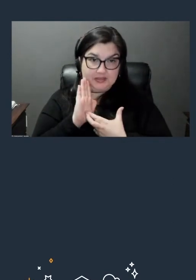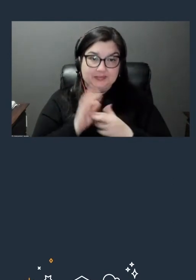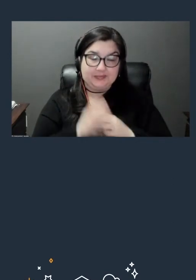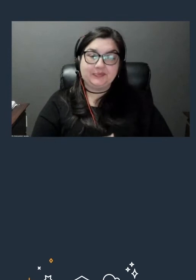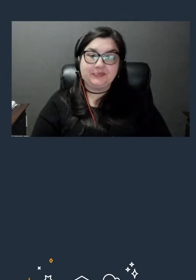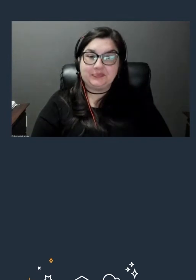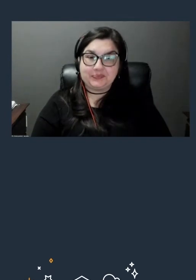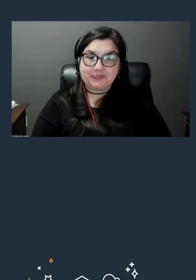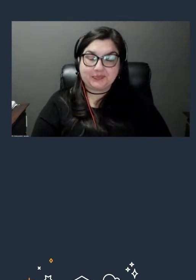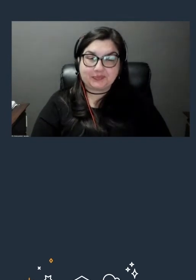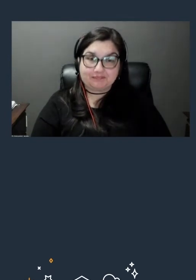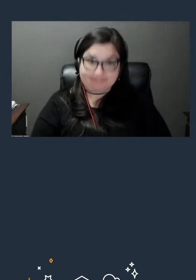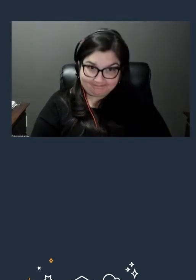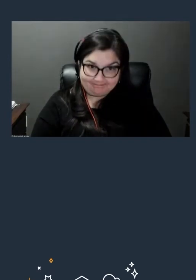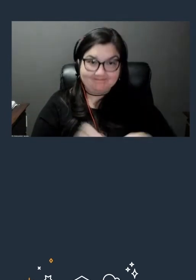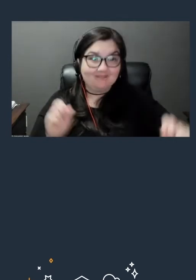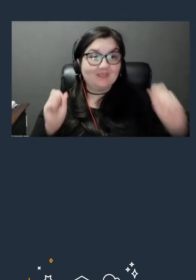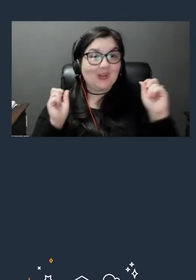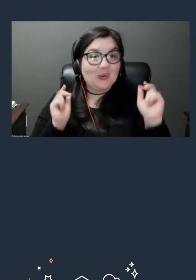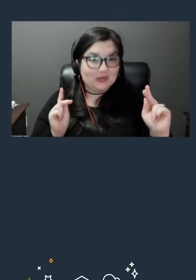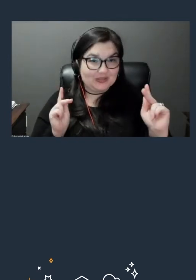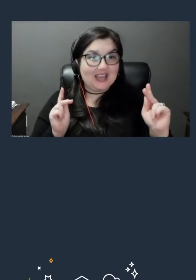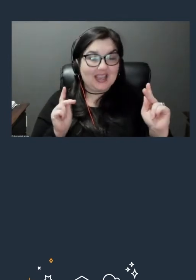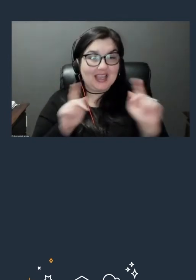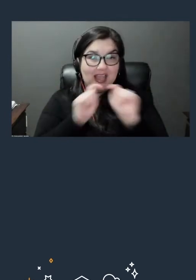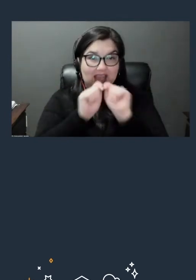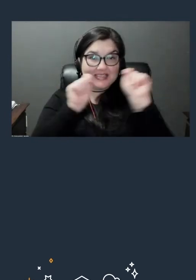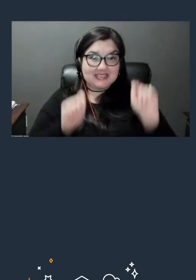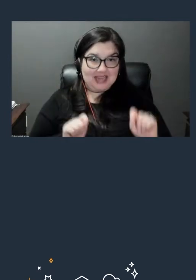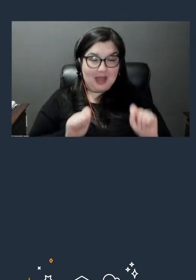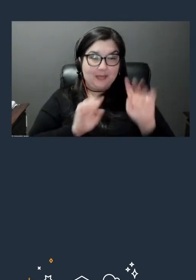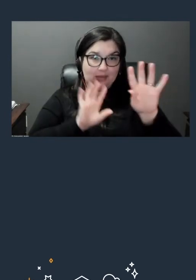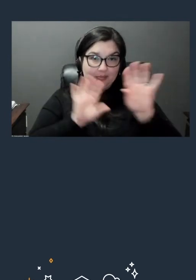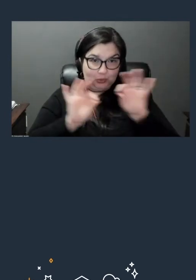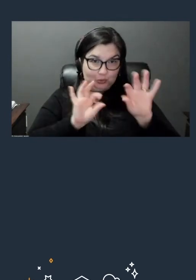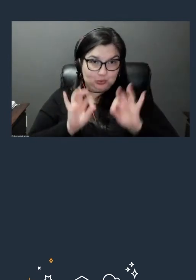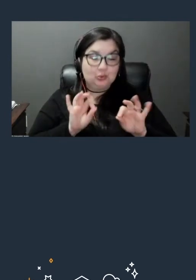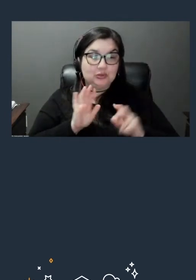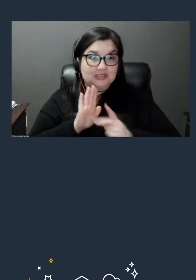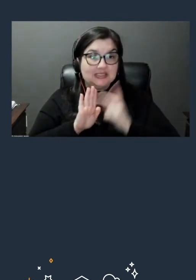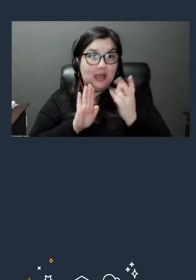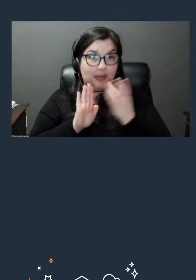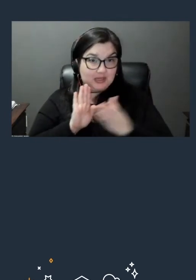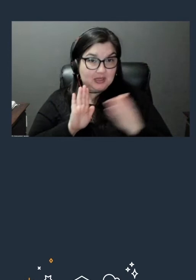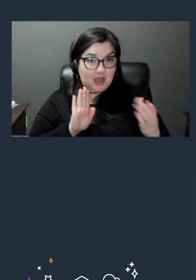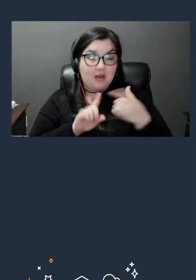Okay, so here you get a template of choosing either replicate objects from one or more source bucket to one or more destination